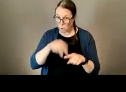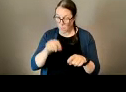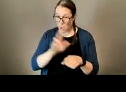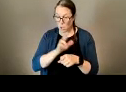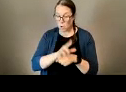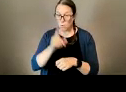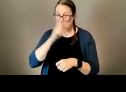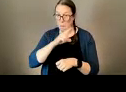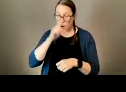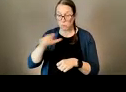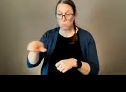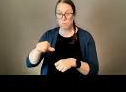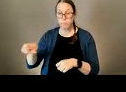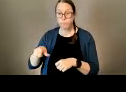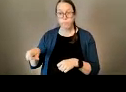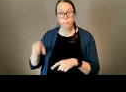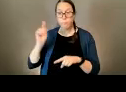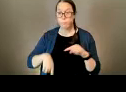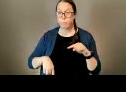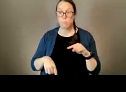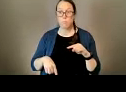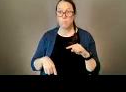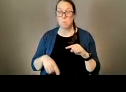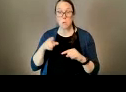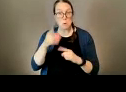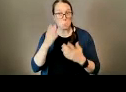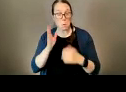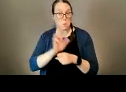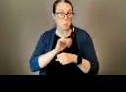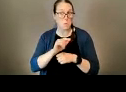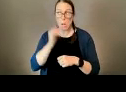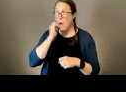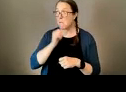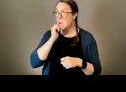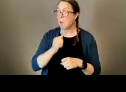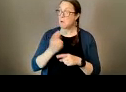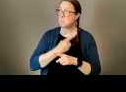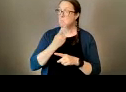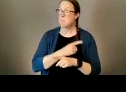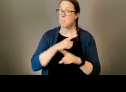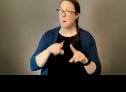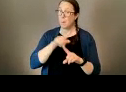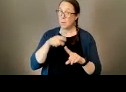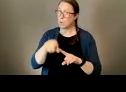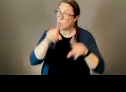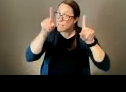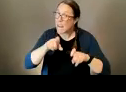You might use your computer mouse every day on a regular basis, but when you're testing those documents